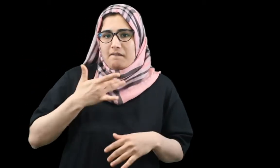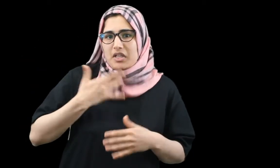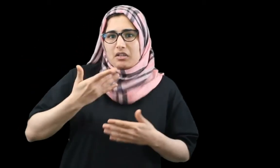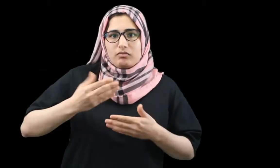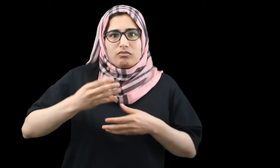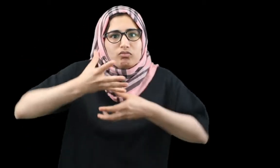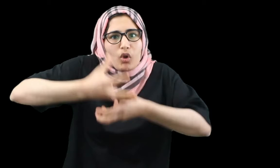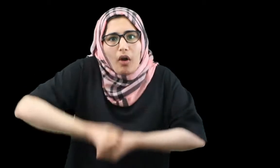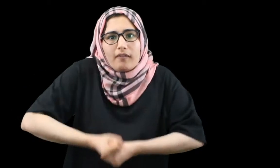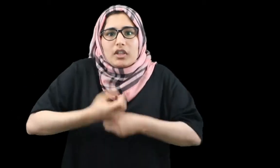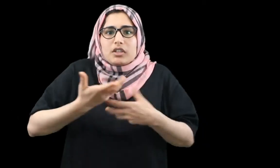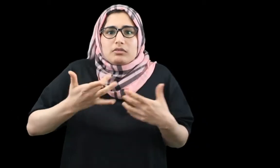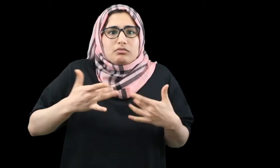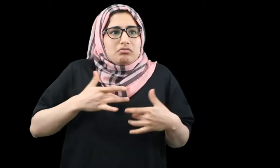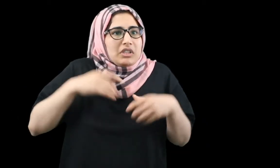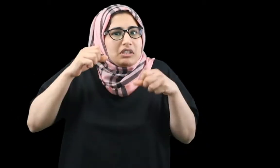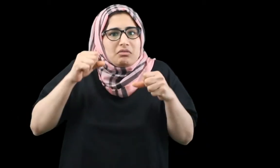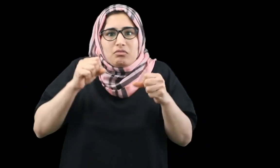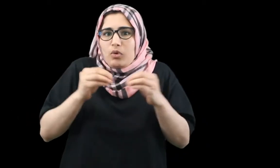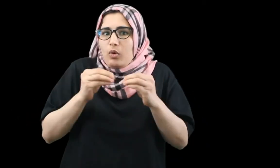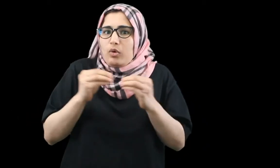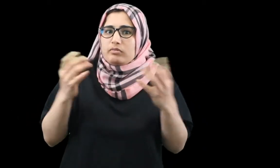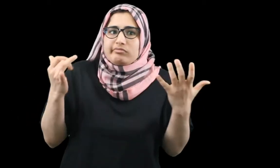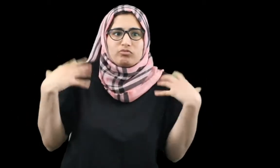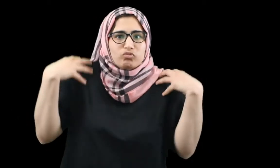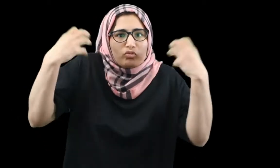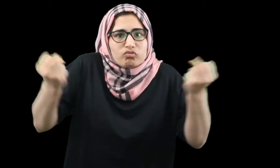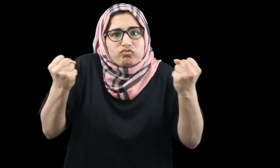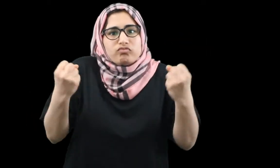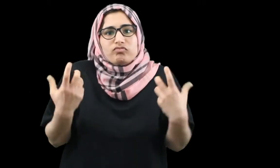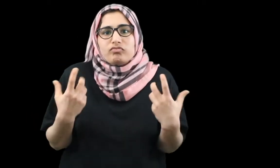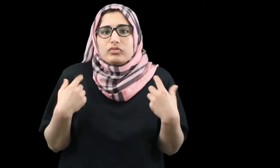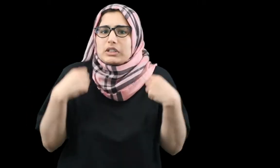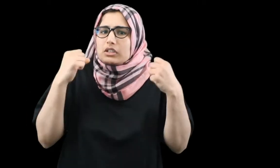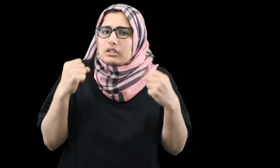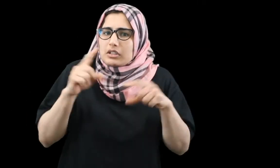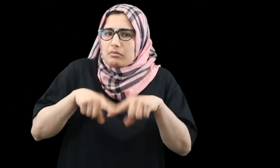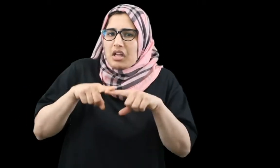After that my character felt more confident, more courageous.